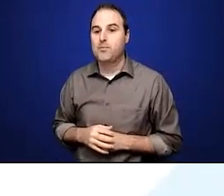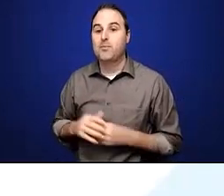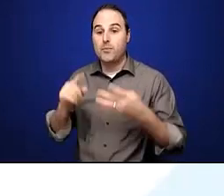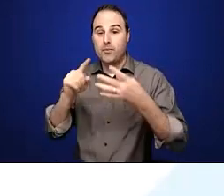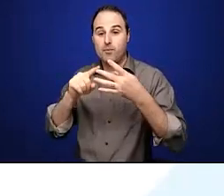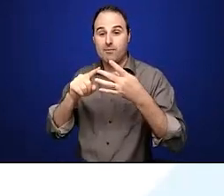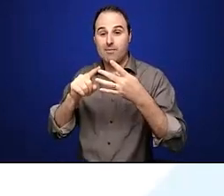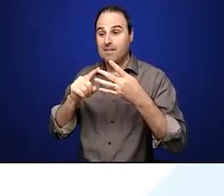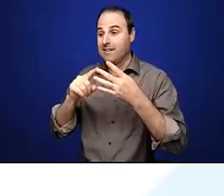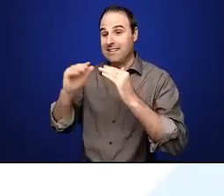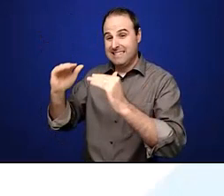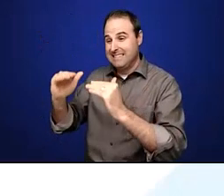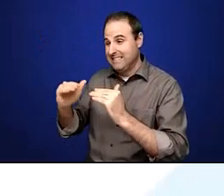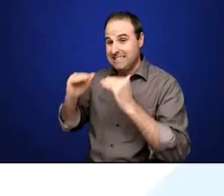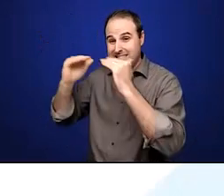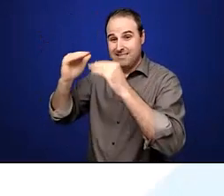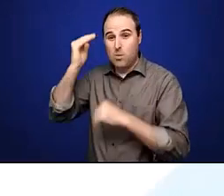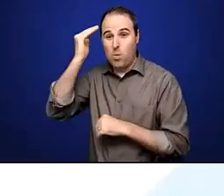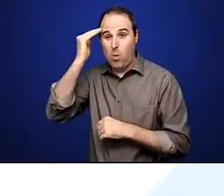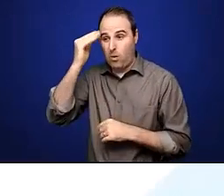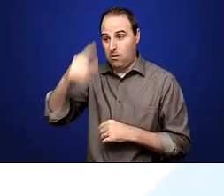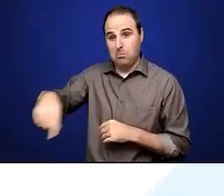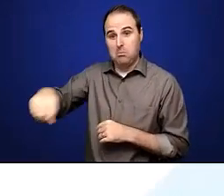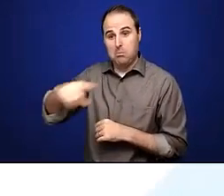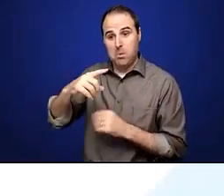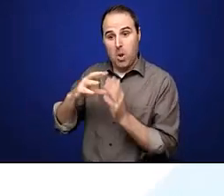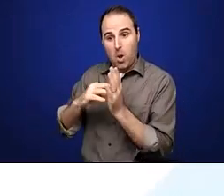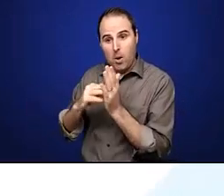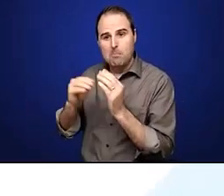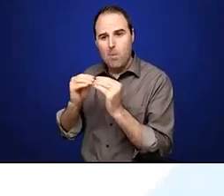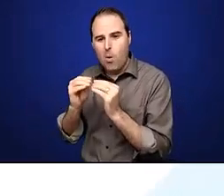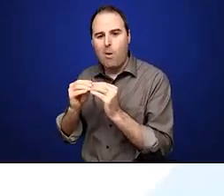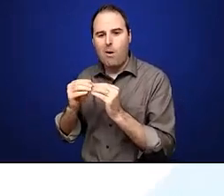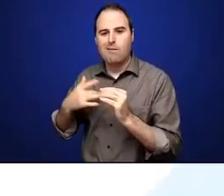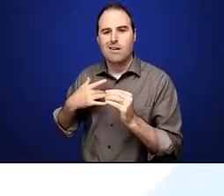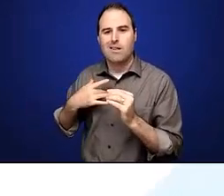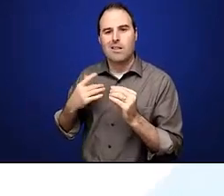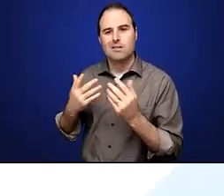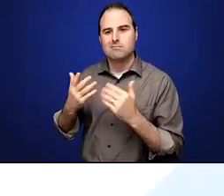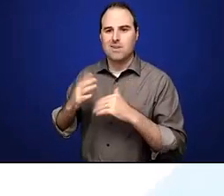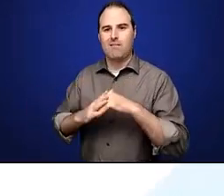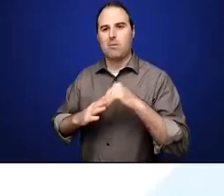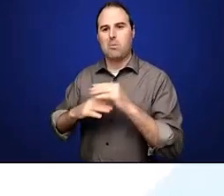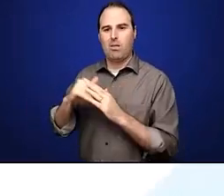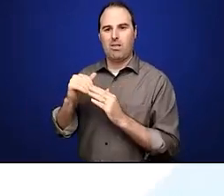about these different topics, a lot more comfortable in discussing, especially within sexual health.